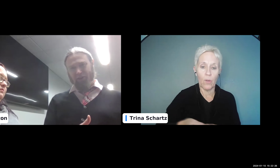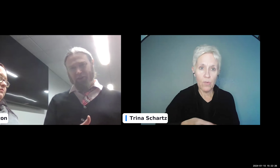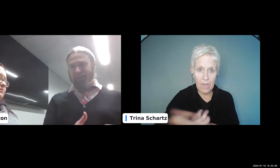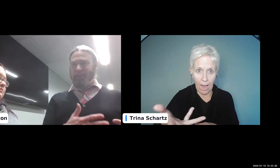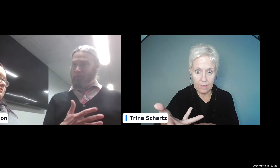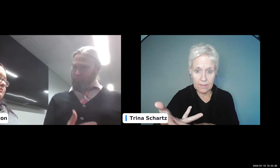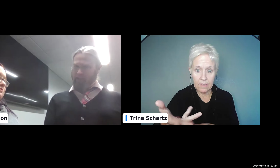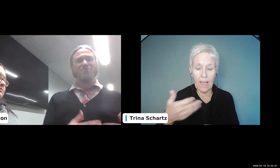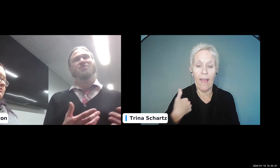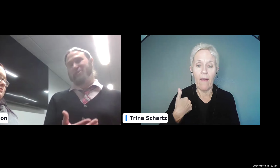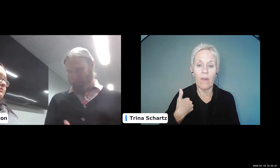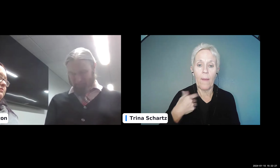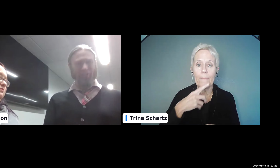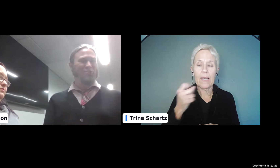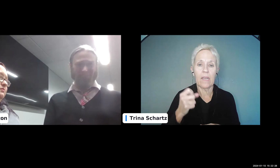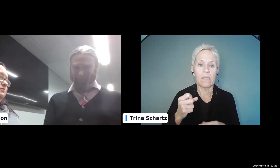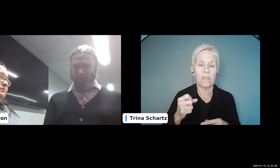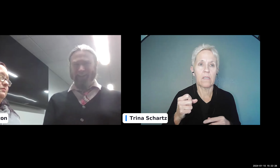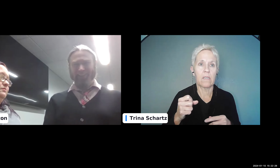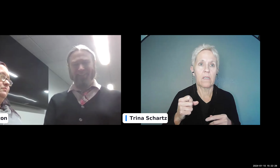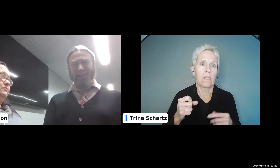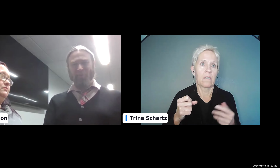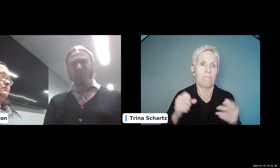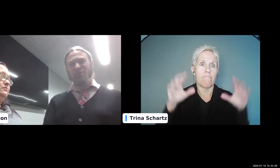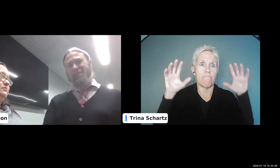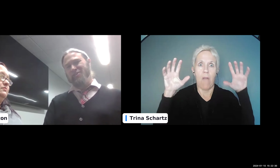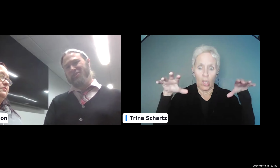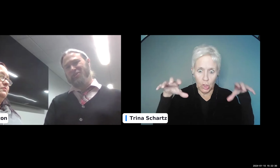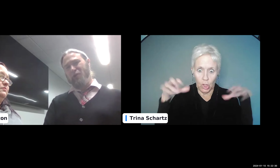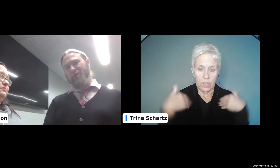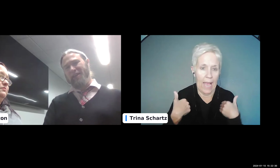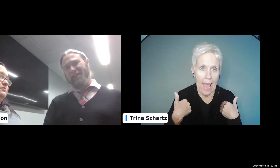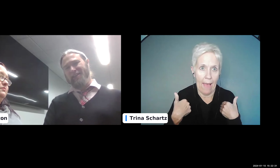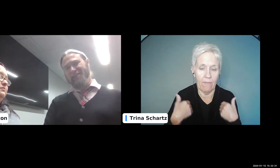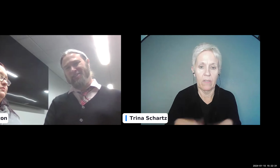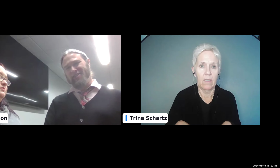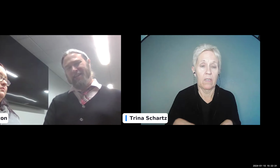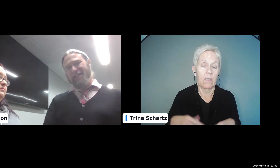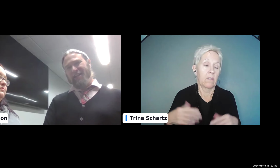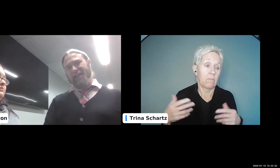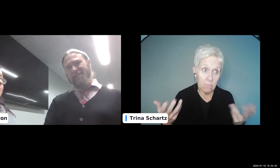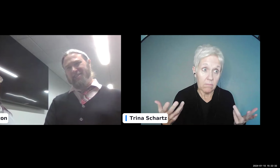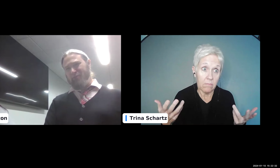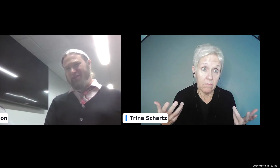Cooperatively you're essentially telling a story.